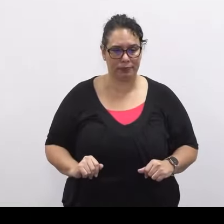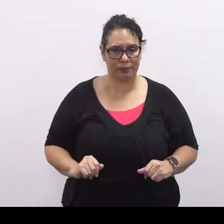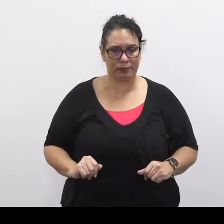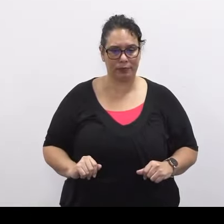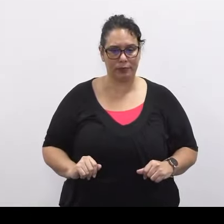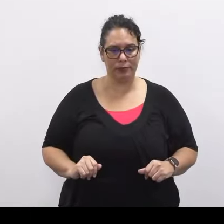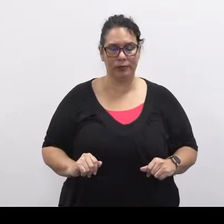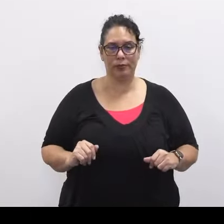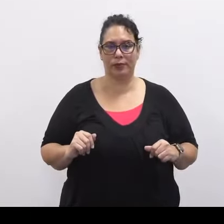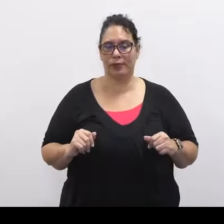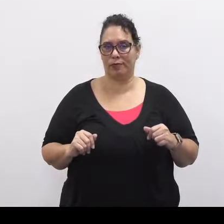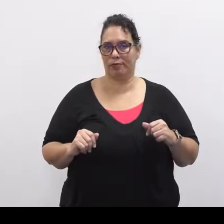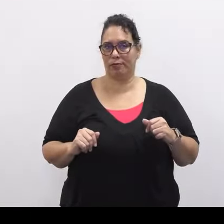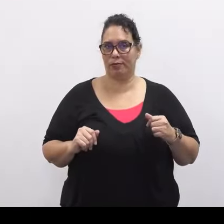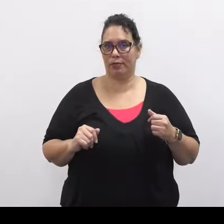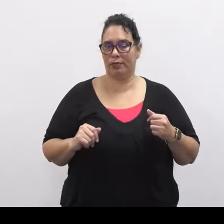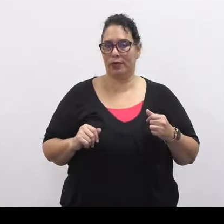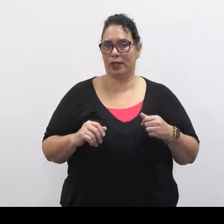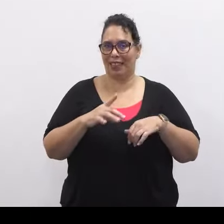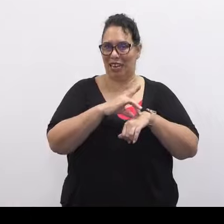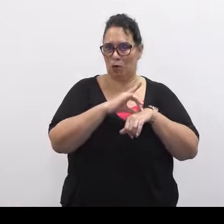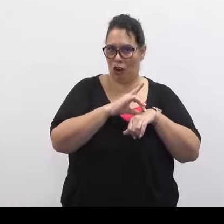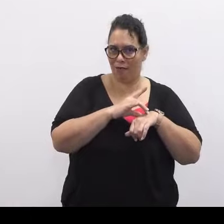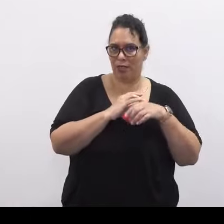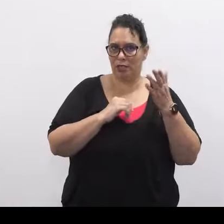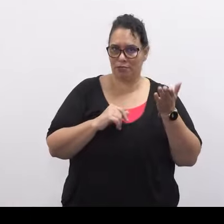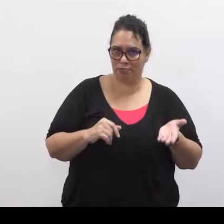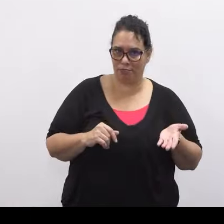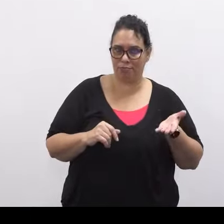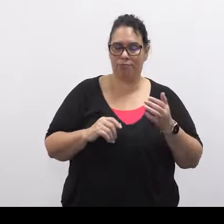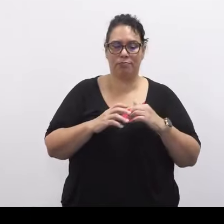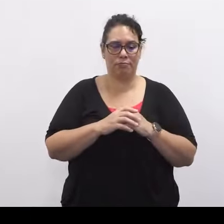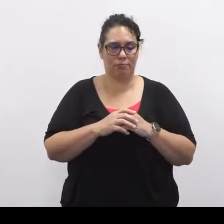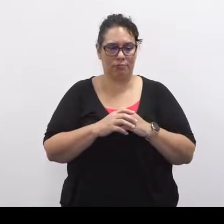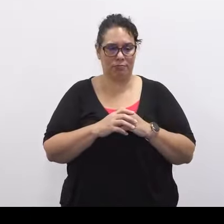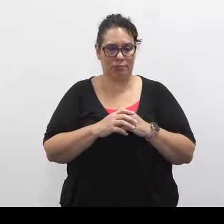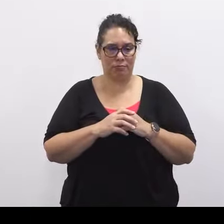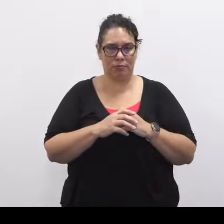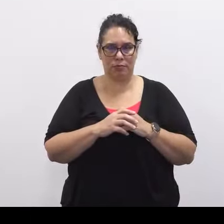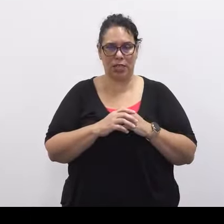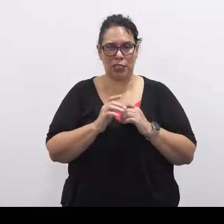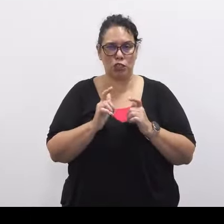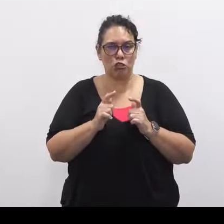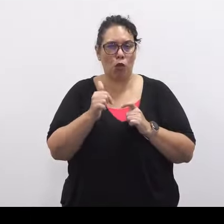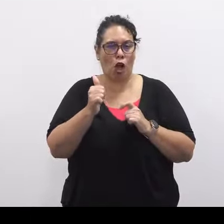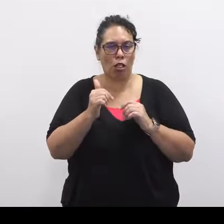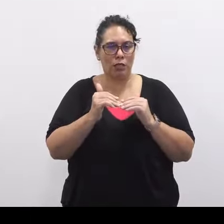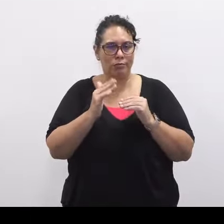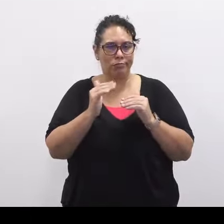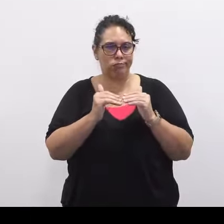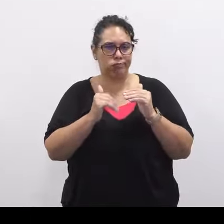And here is the demographics of this map. It's the smallest variance of 4.1%